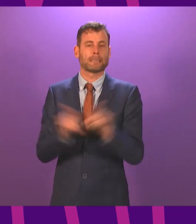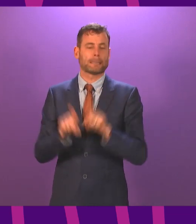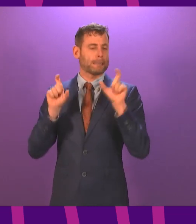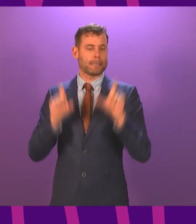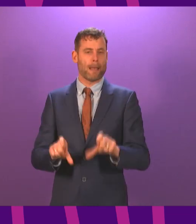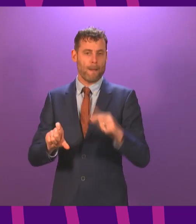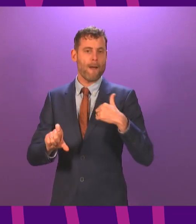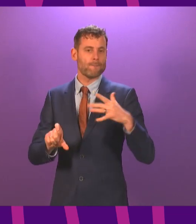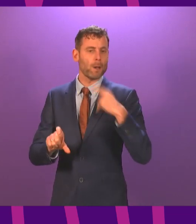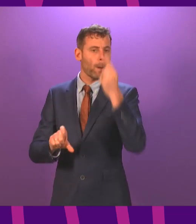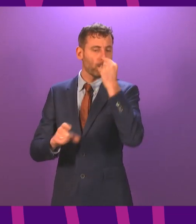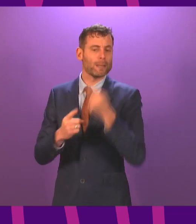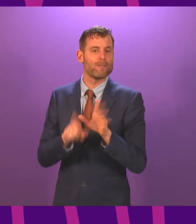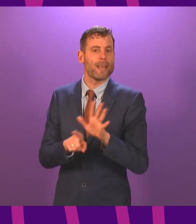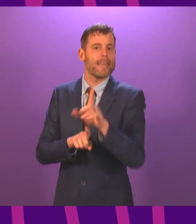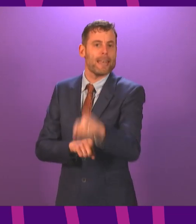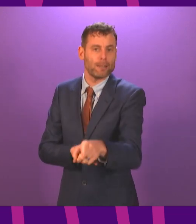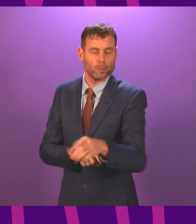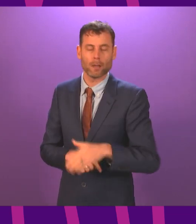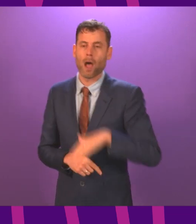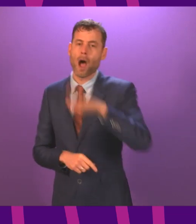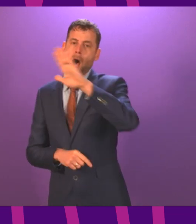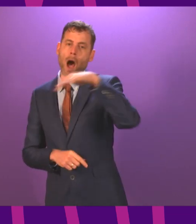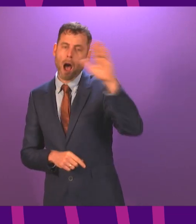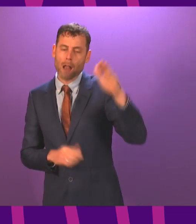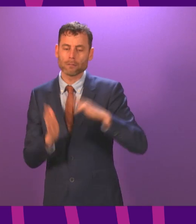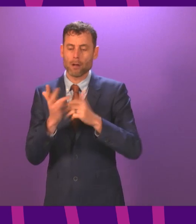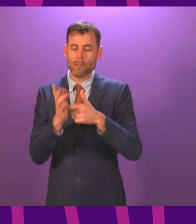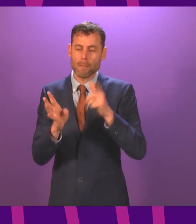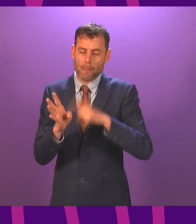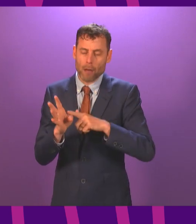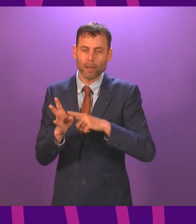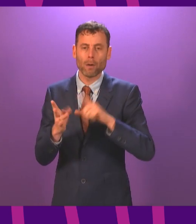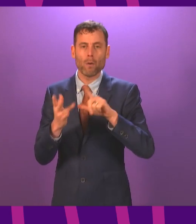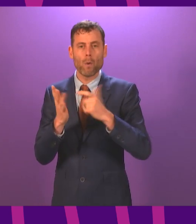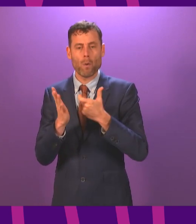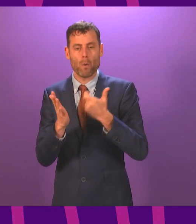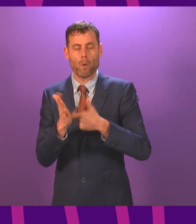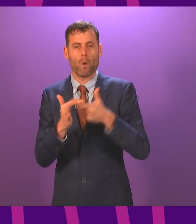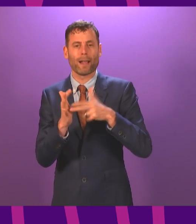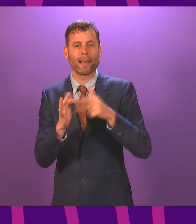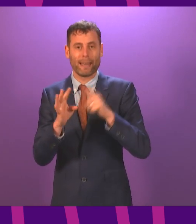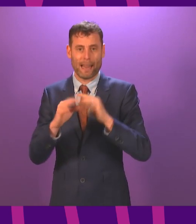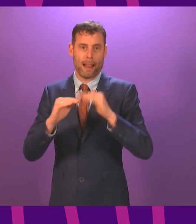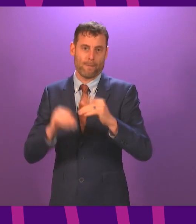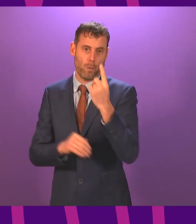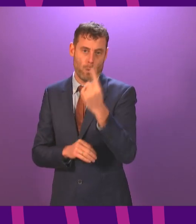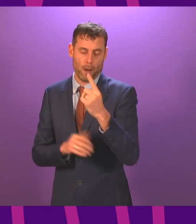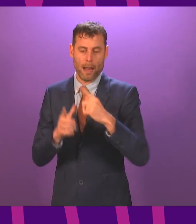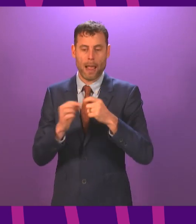For now, though, I can confirm that Highland, Moray, Orkney, Shetland and the Western Isles will remain in level 1.